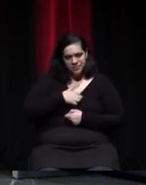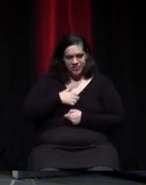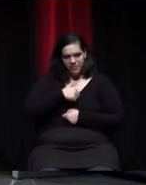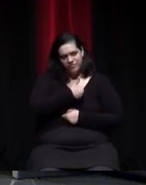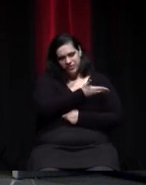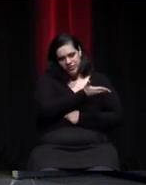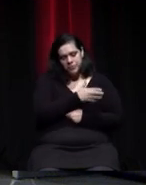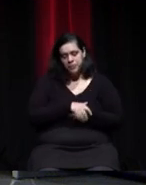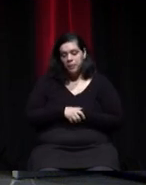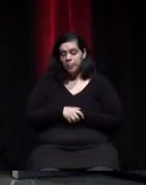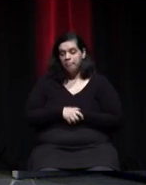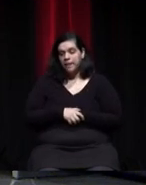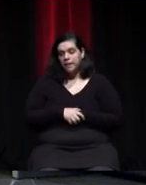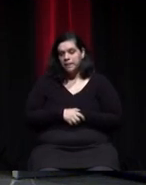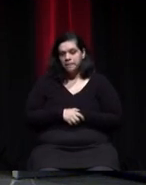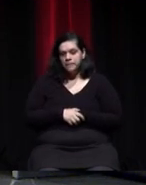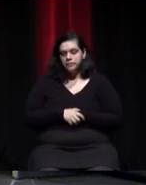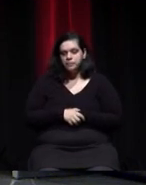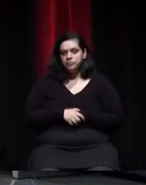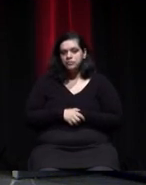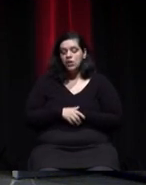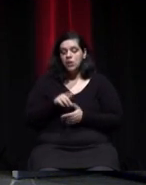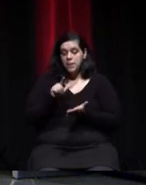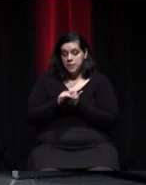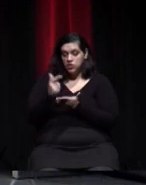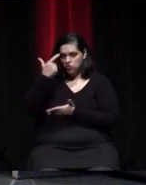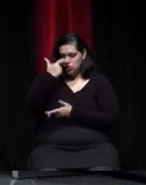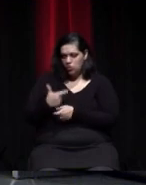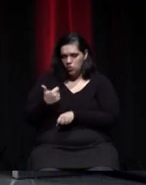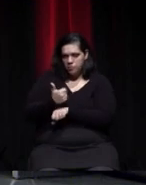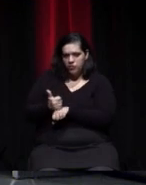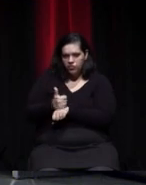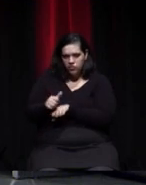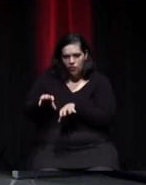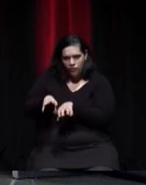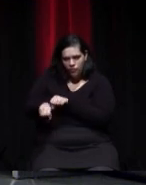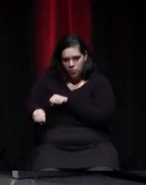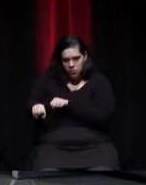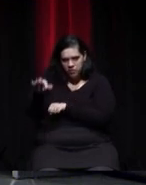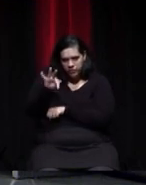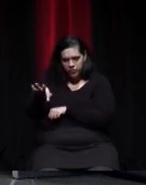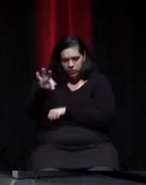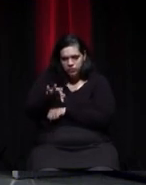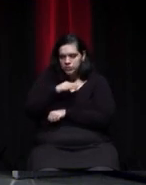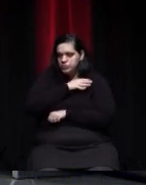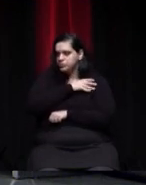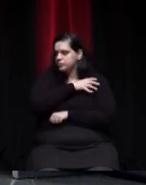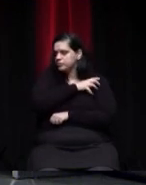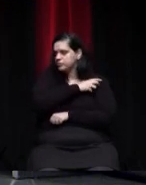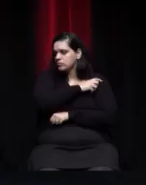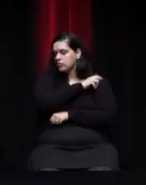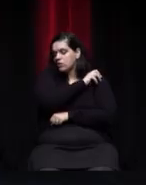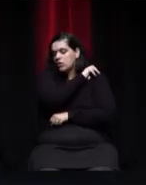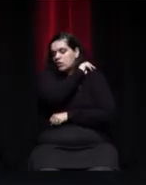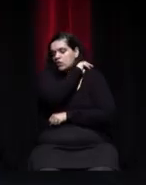Now the majored journalist. Let's take a good look. The press definition